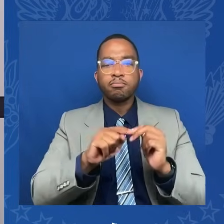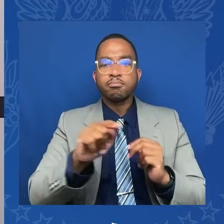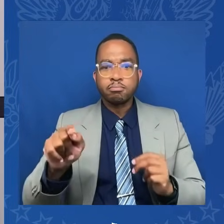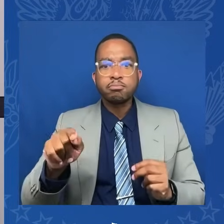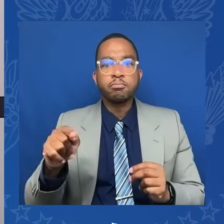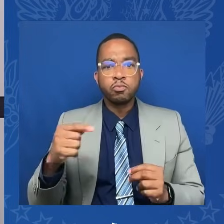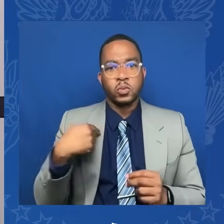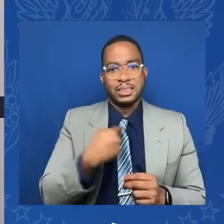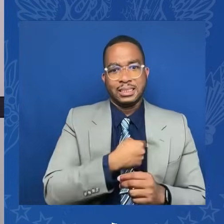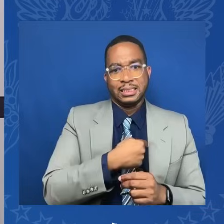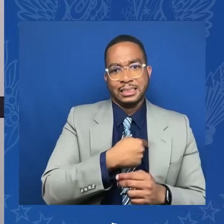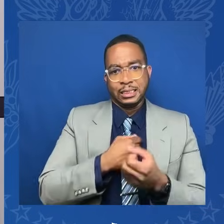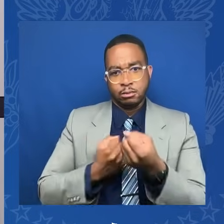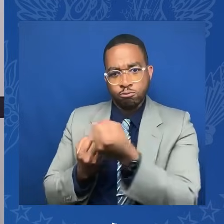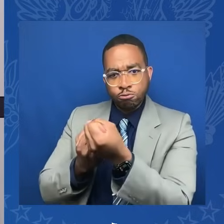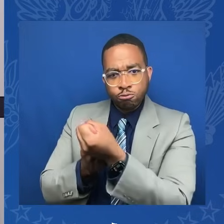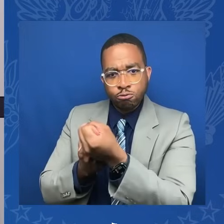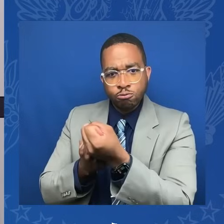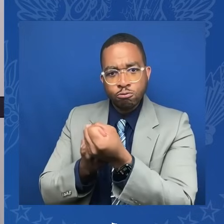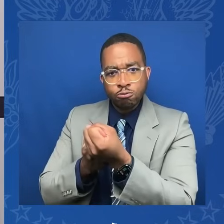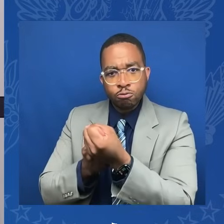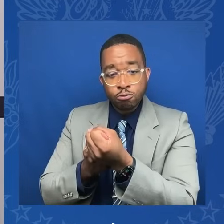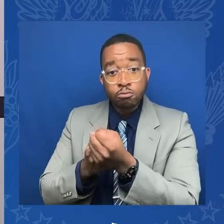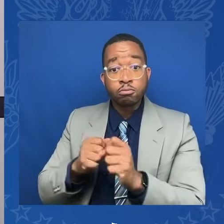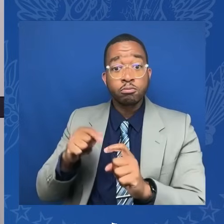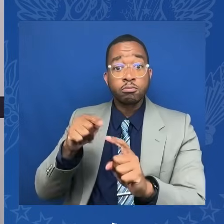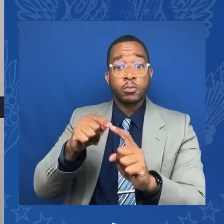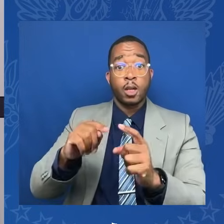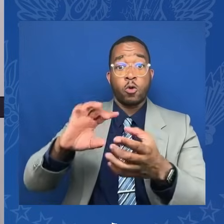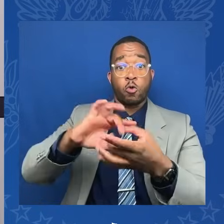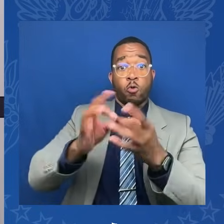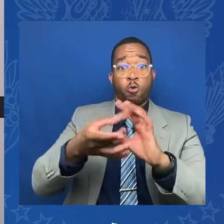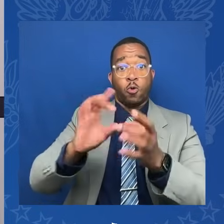which was proposed by the U.N. just a few days ago. On the economic front,